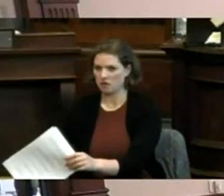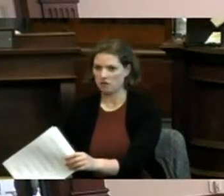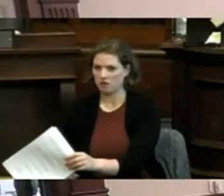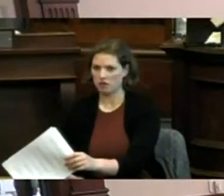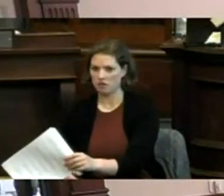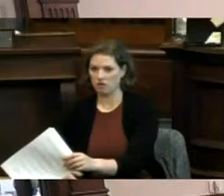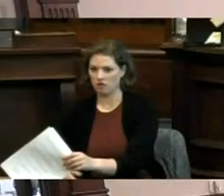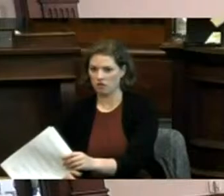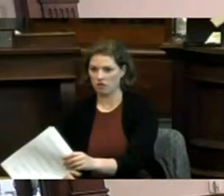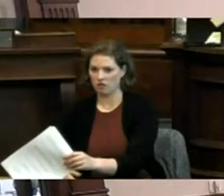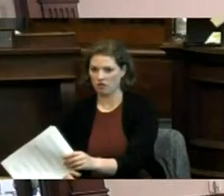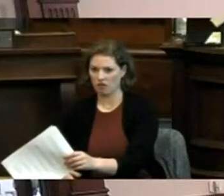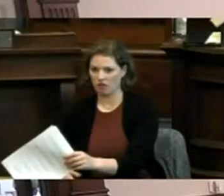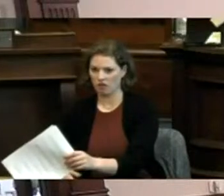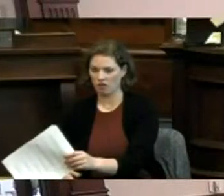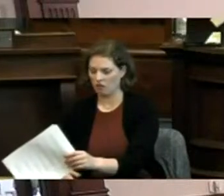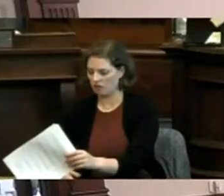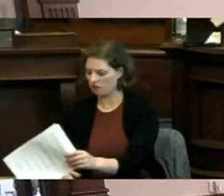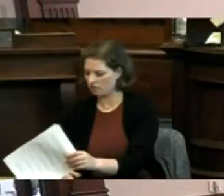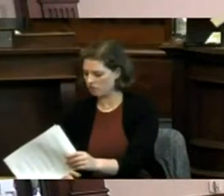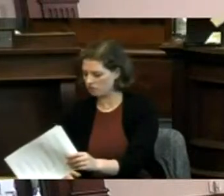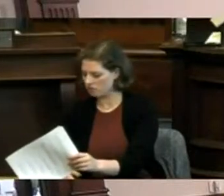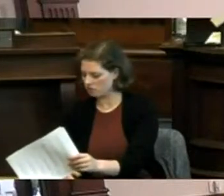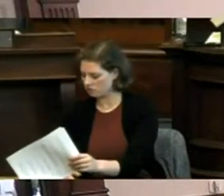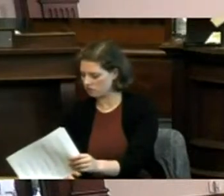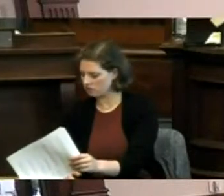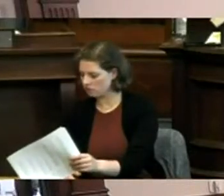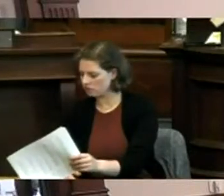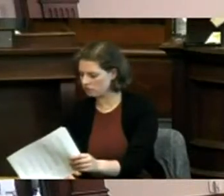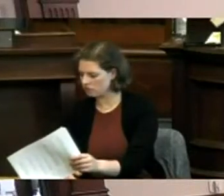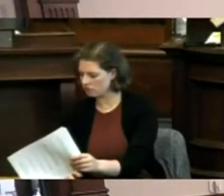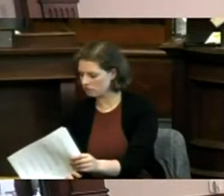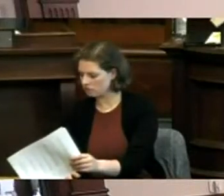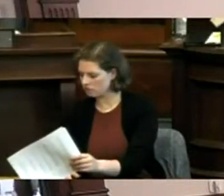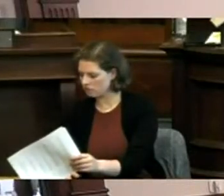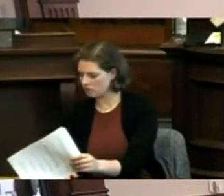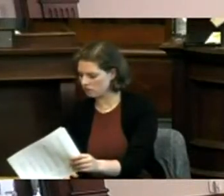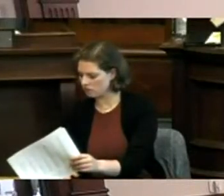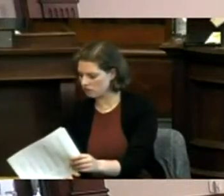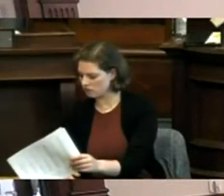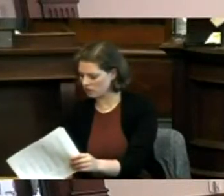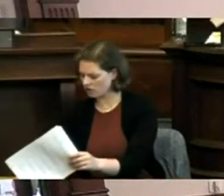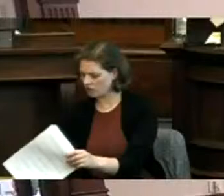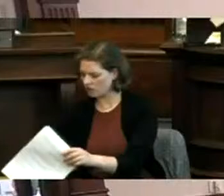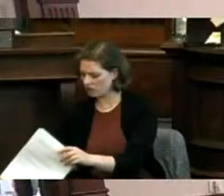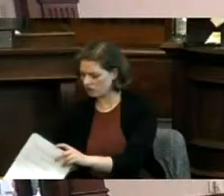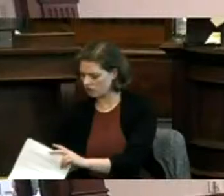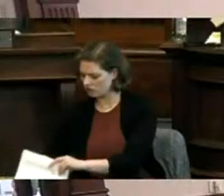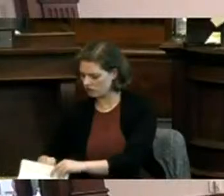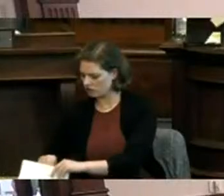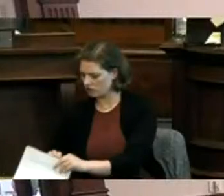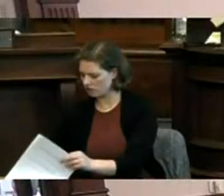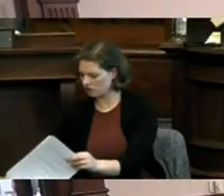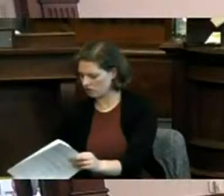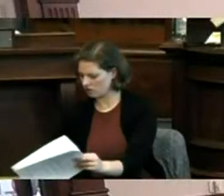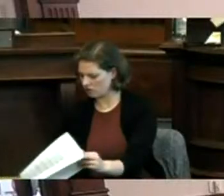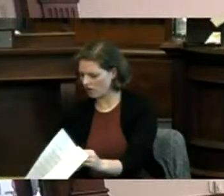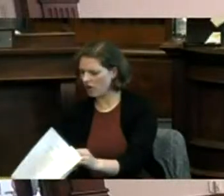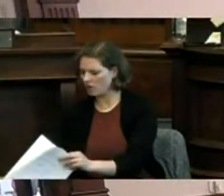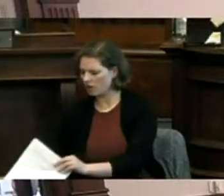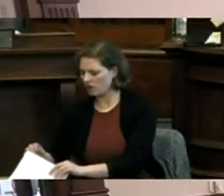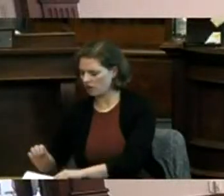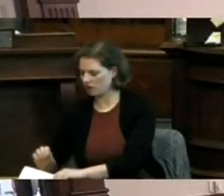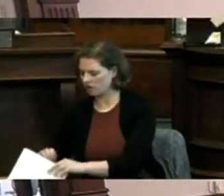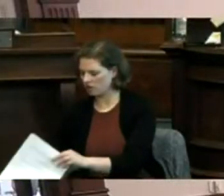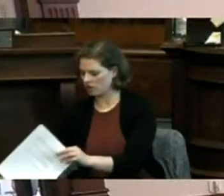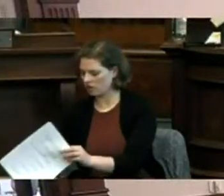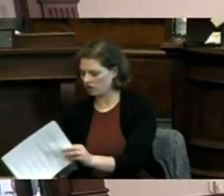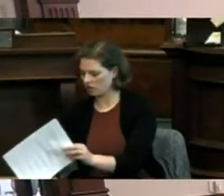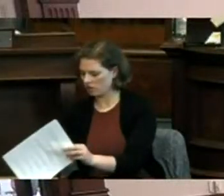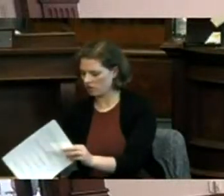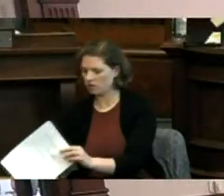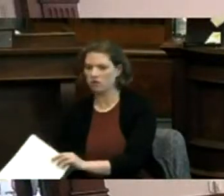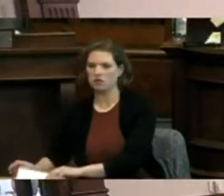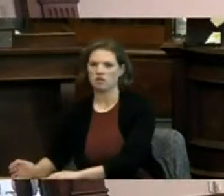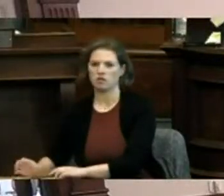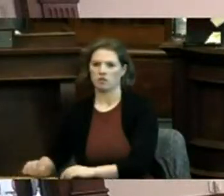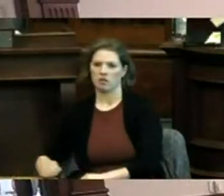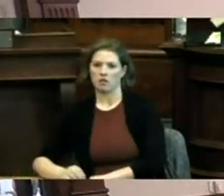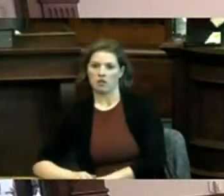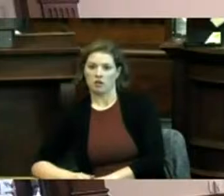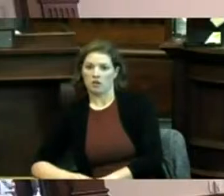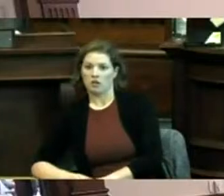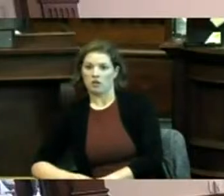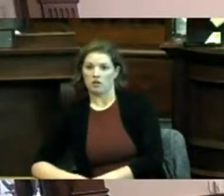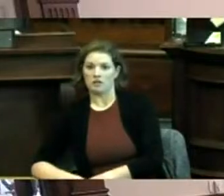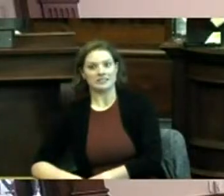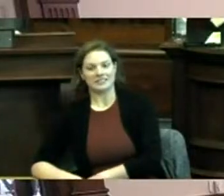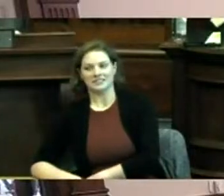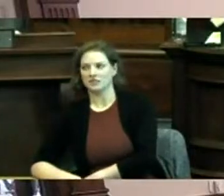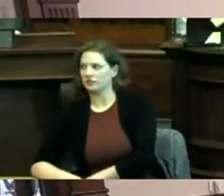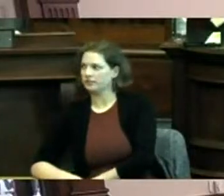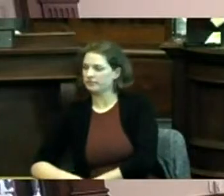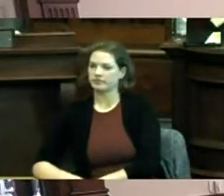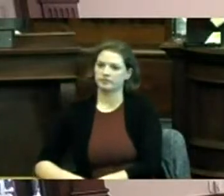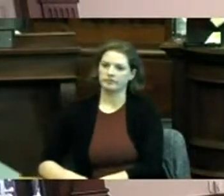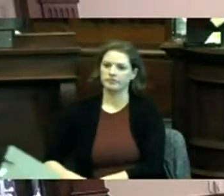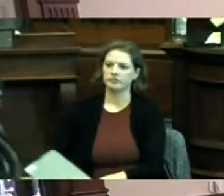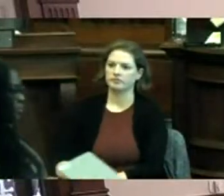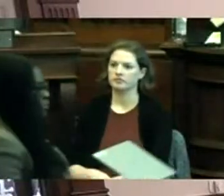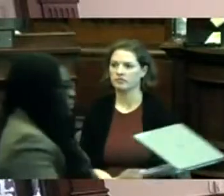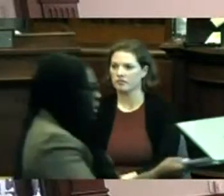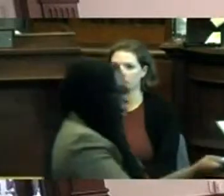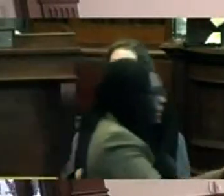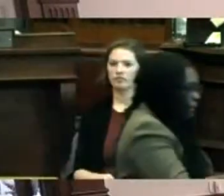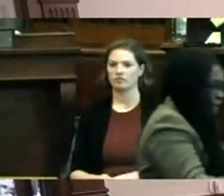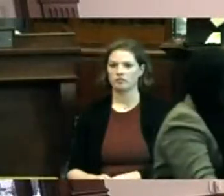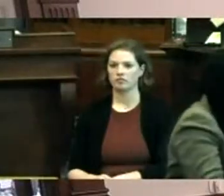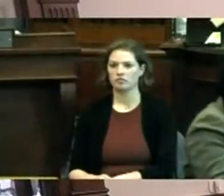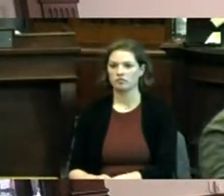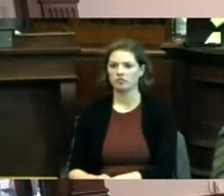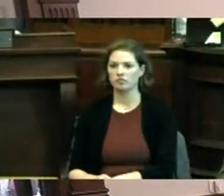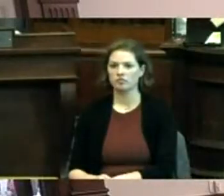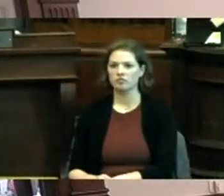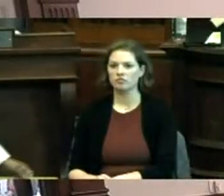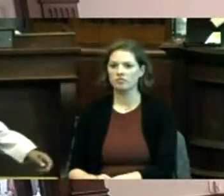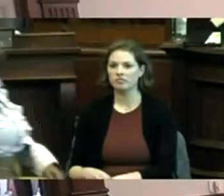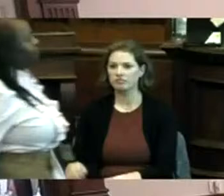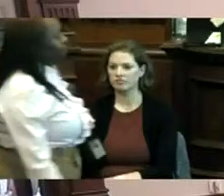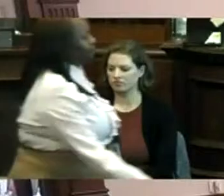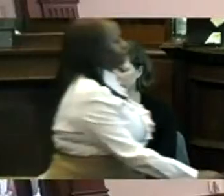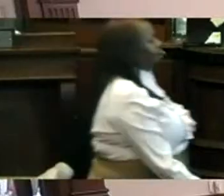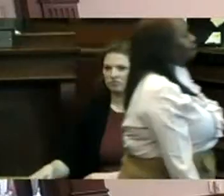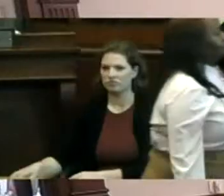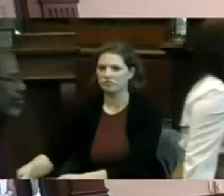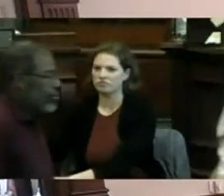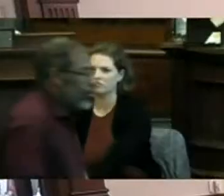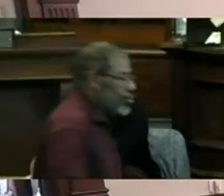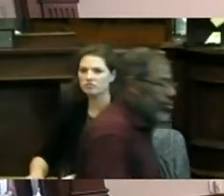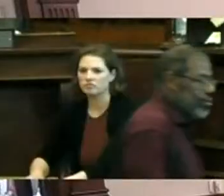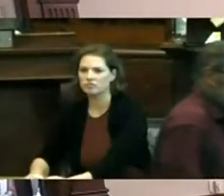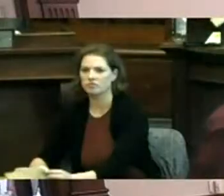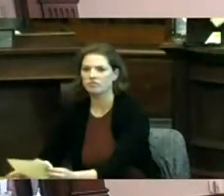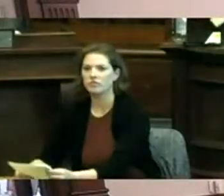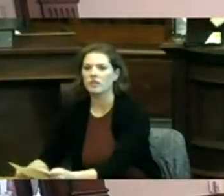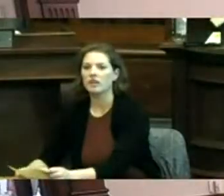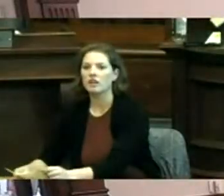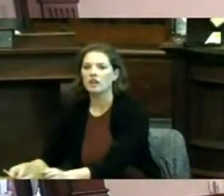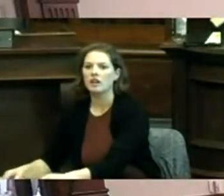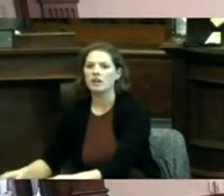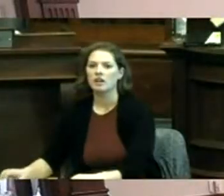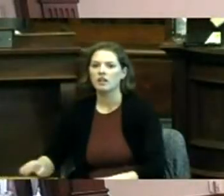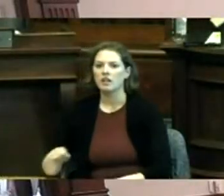I.